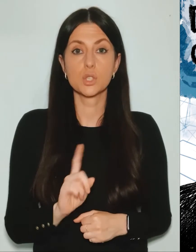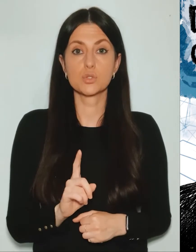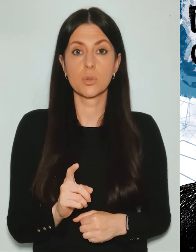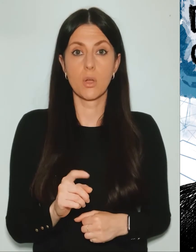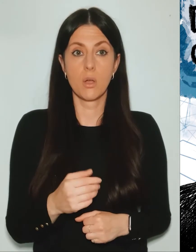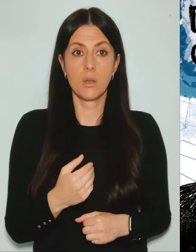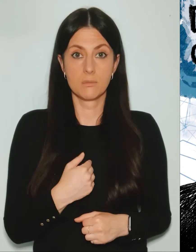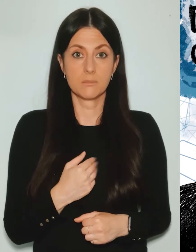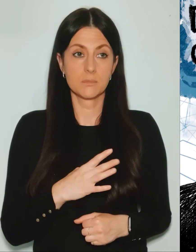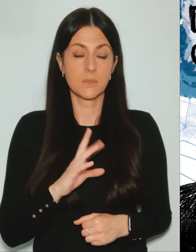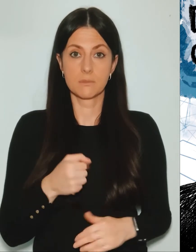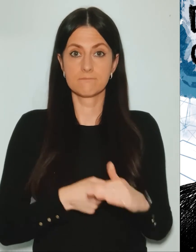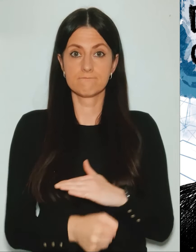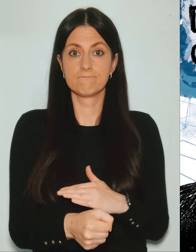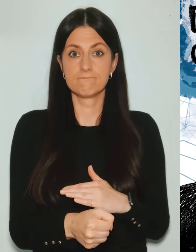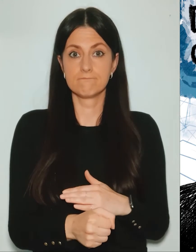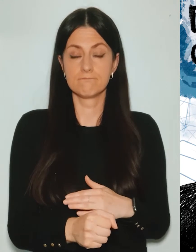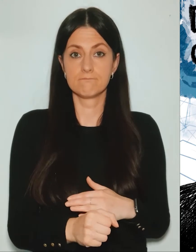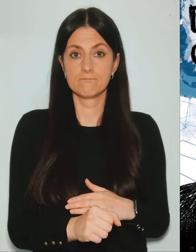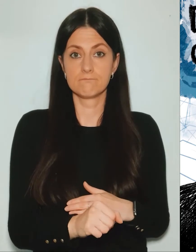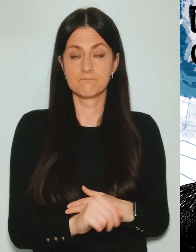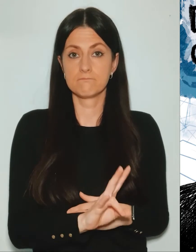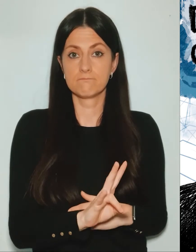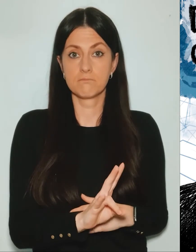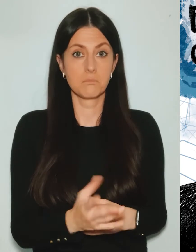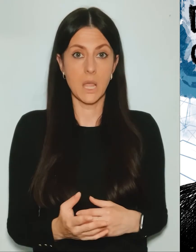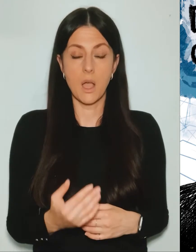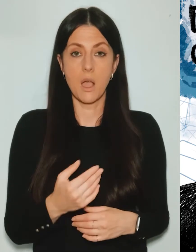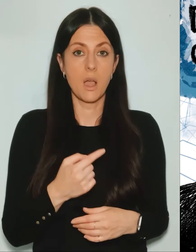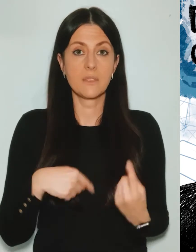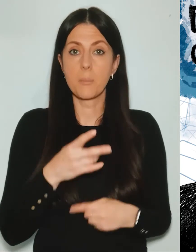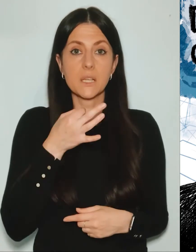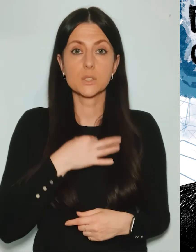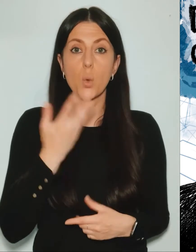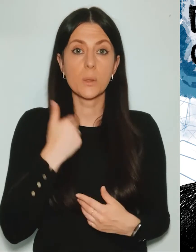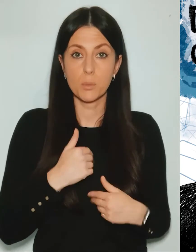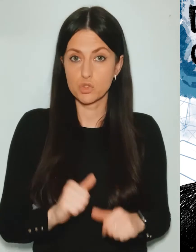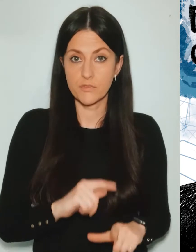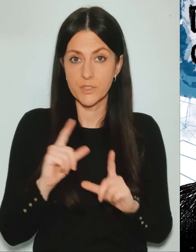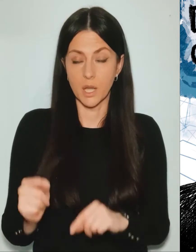because we weren't told when we could leave, they didn't say if we could leave at all.